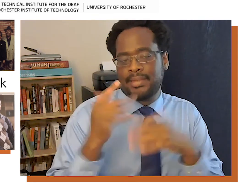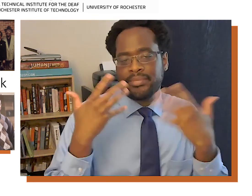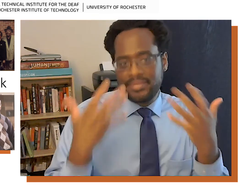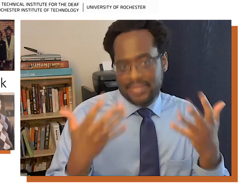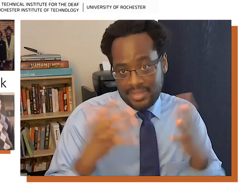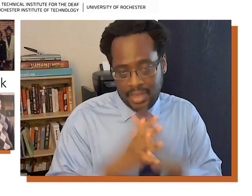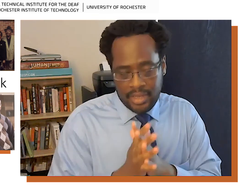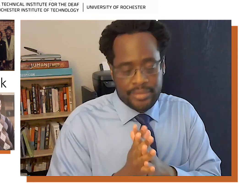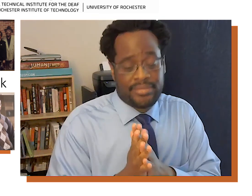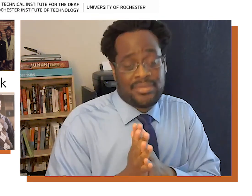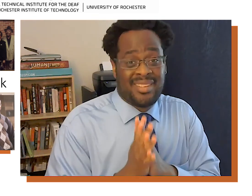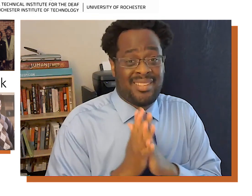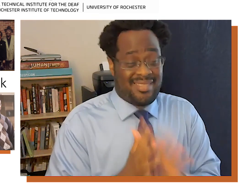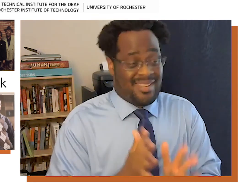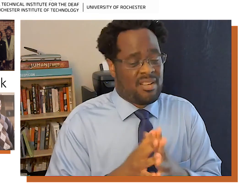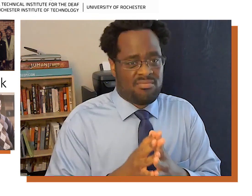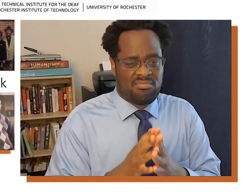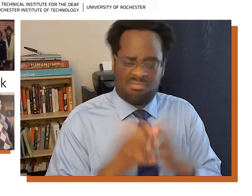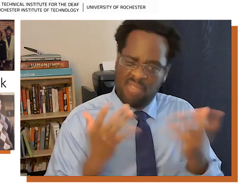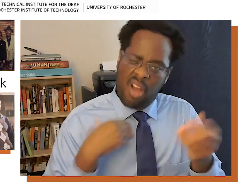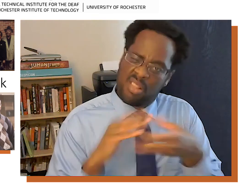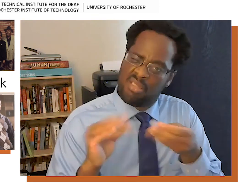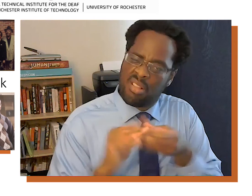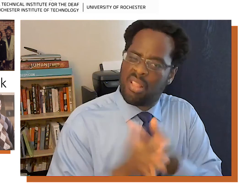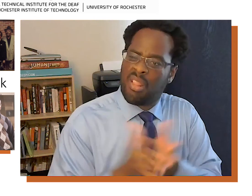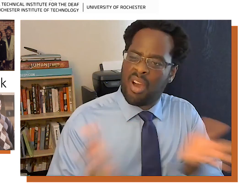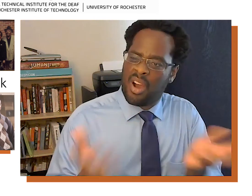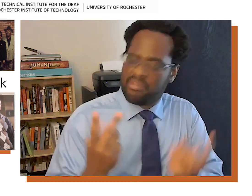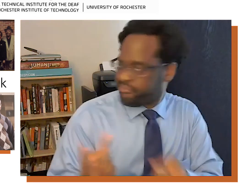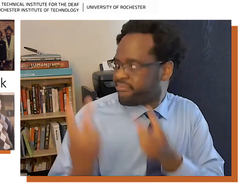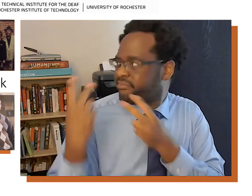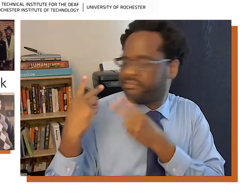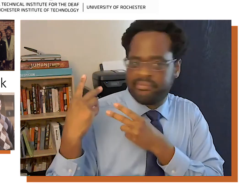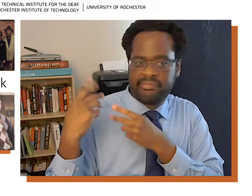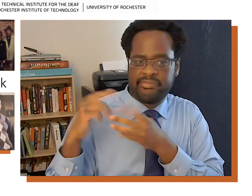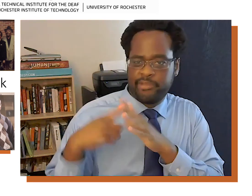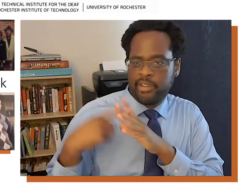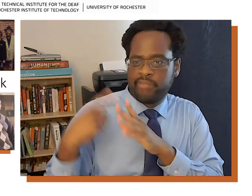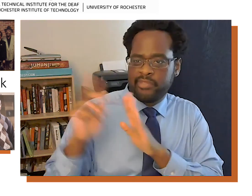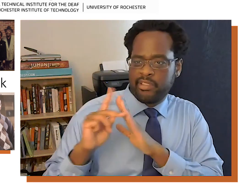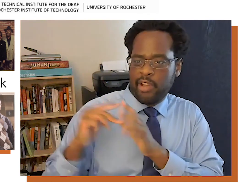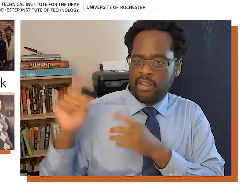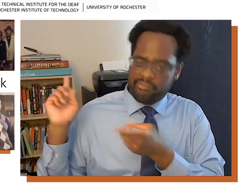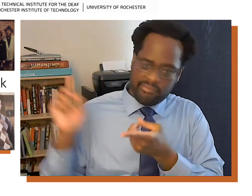more on that work because of the technology we have at RIT, but, you know, in looking back